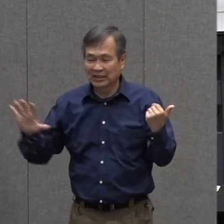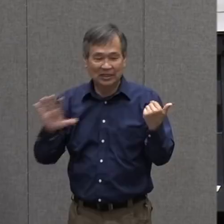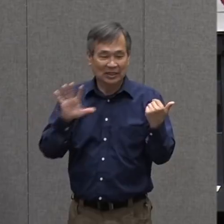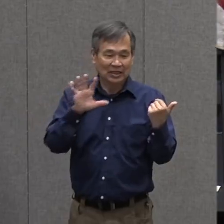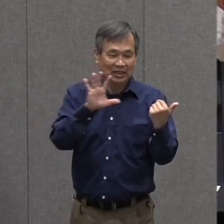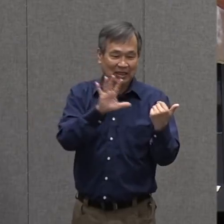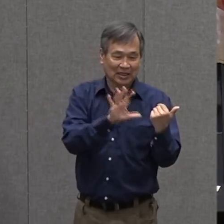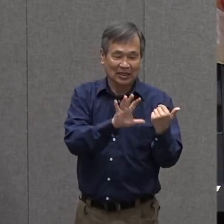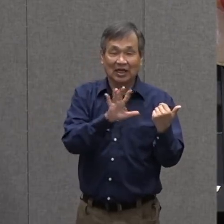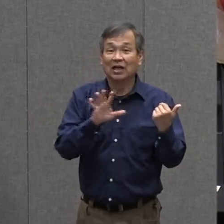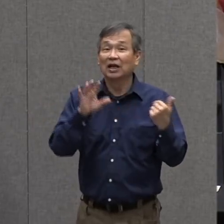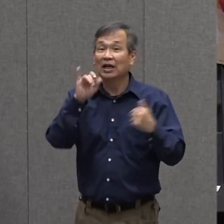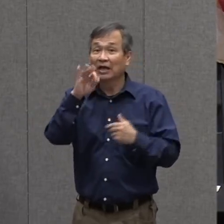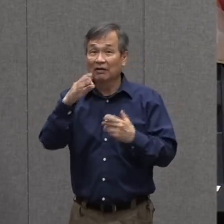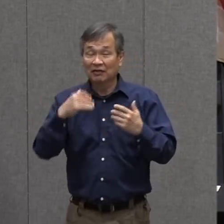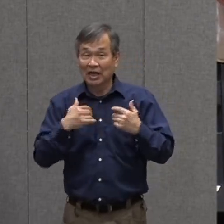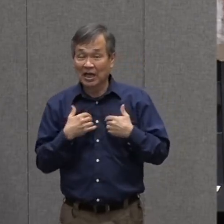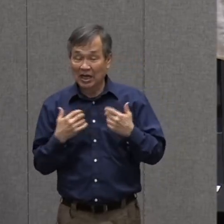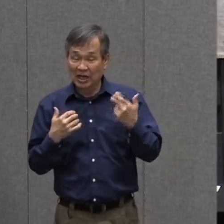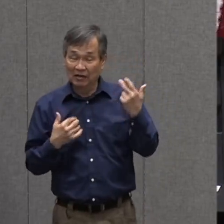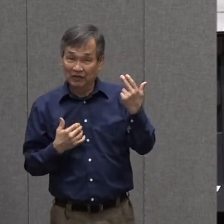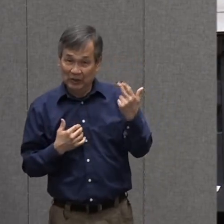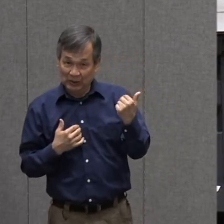means that if I have 13, I need seven.